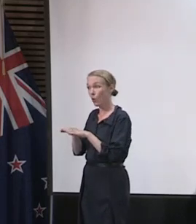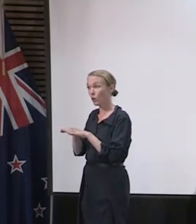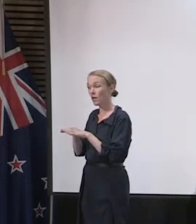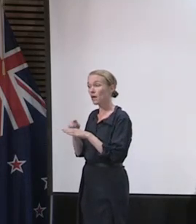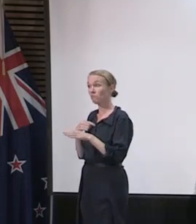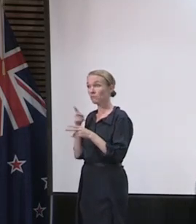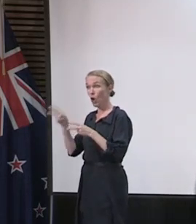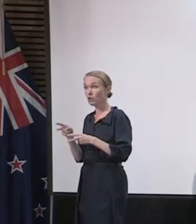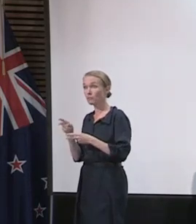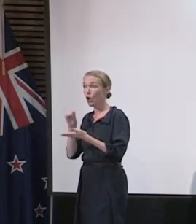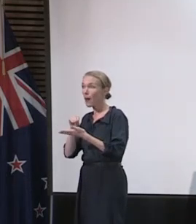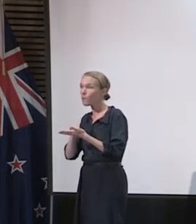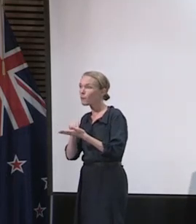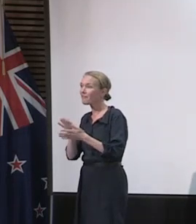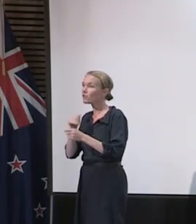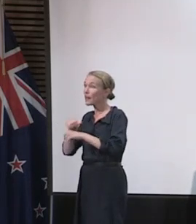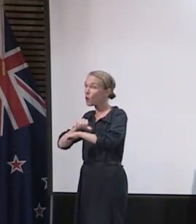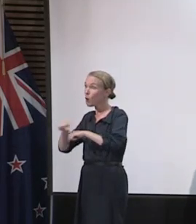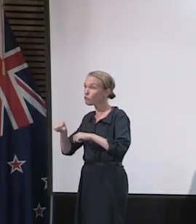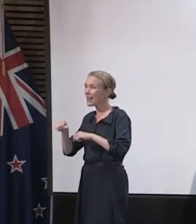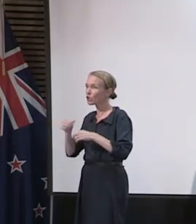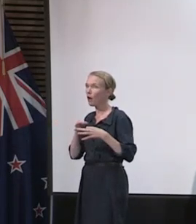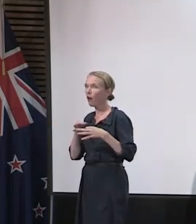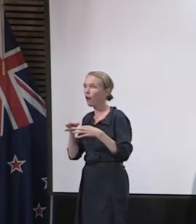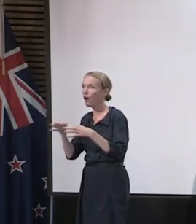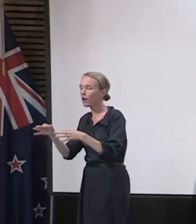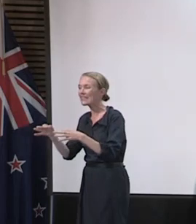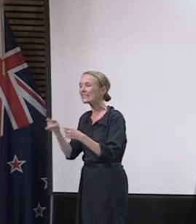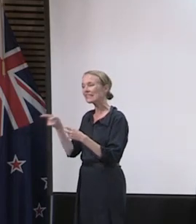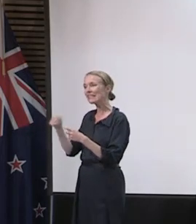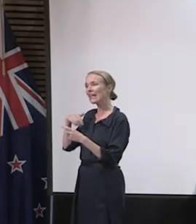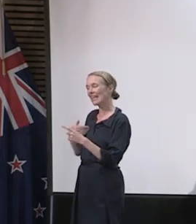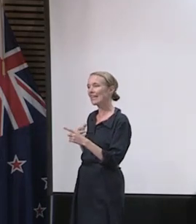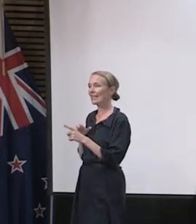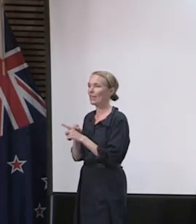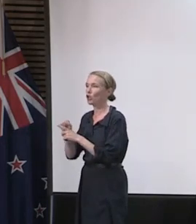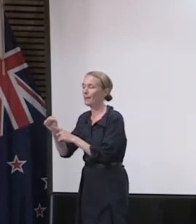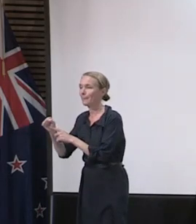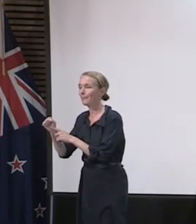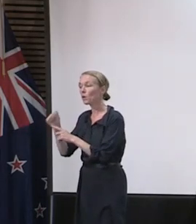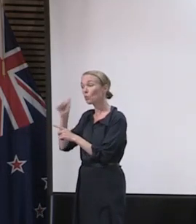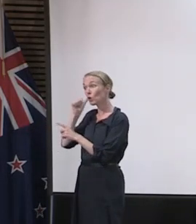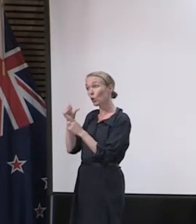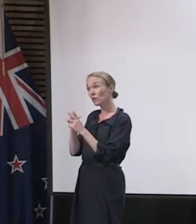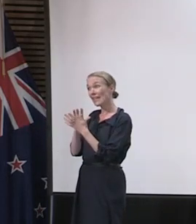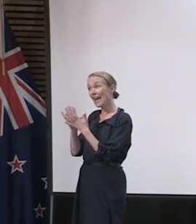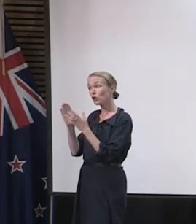course we have been saying that since we took office, there were deficits, there was infrastructure deficits, we